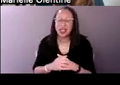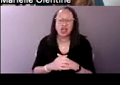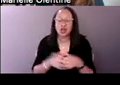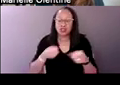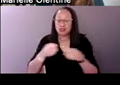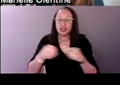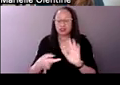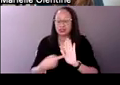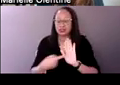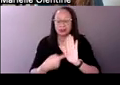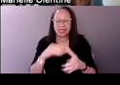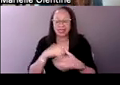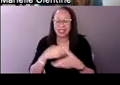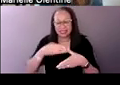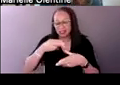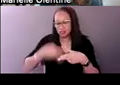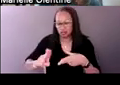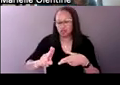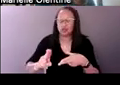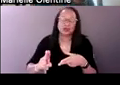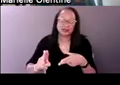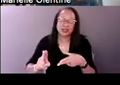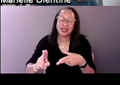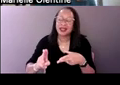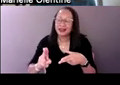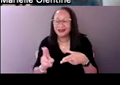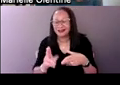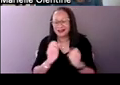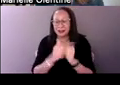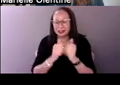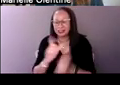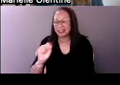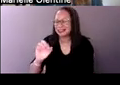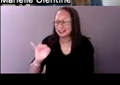that answer for yourself. And that really is through identifying comps, and then, of course -- so what do